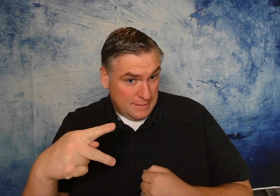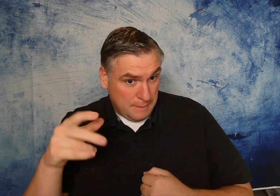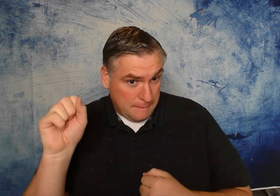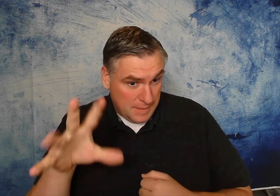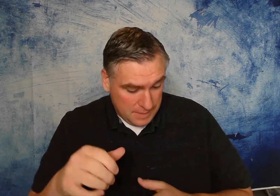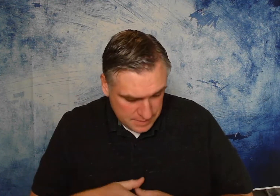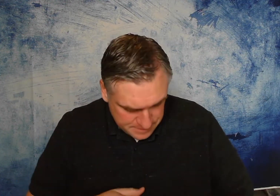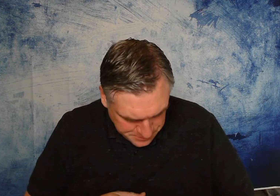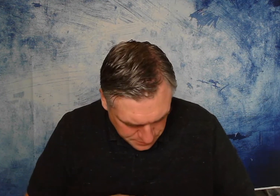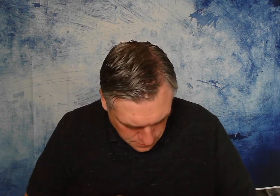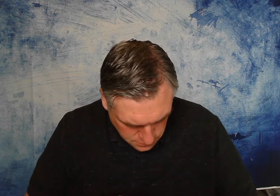So the last tip.